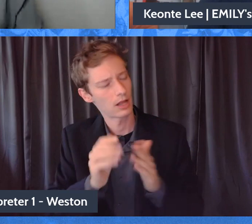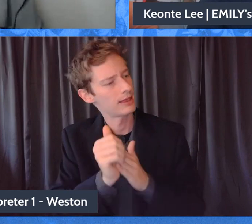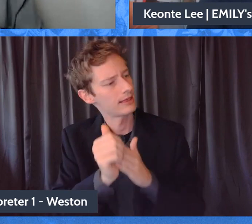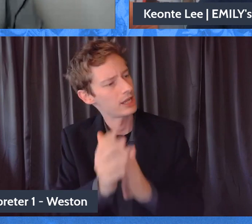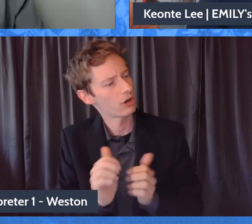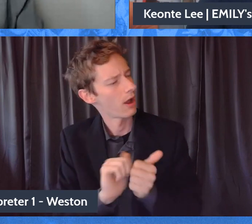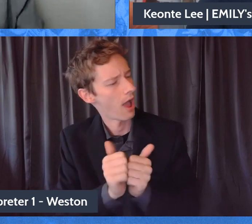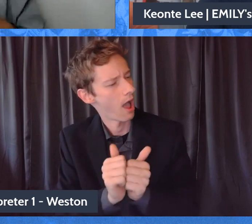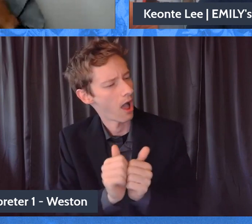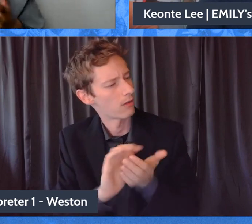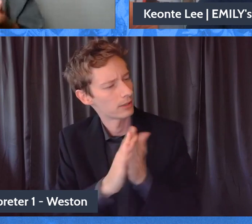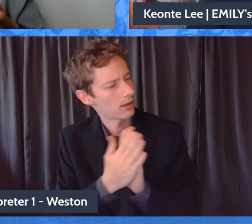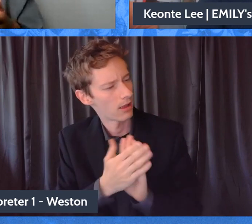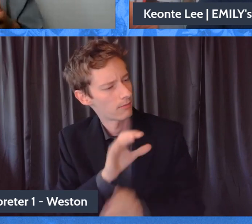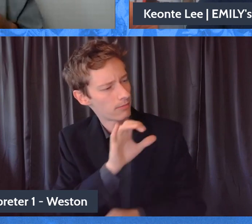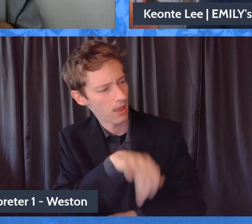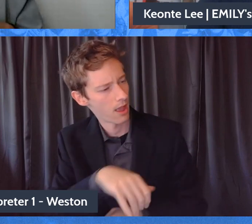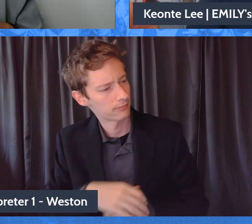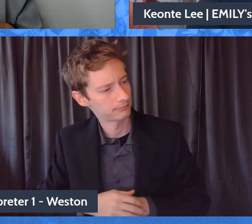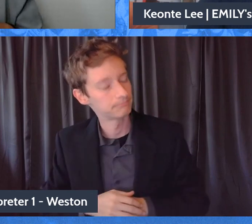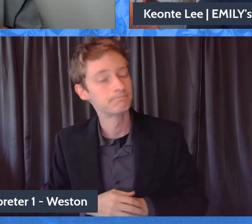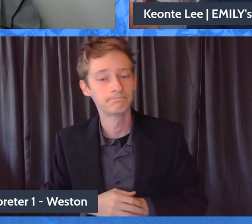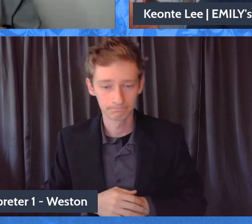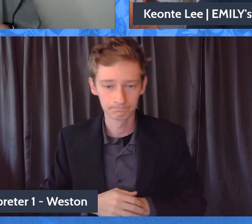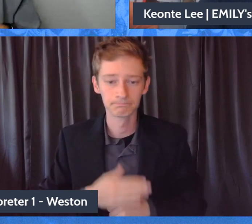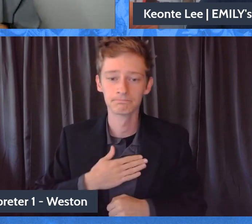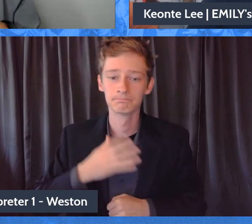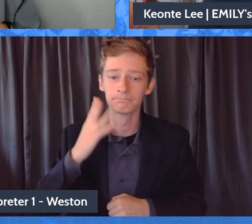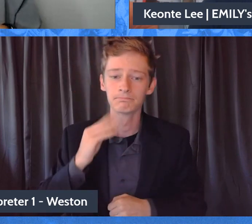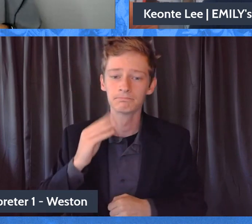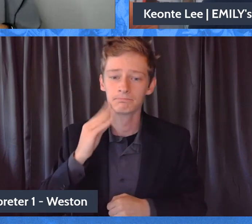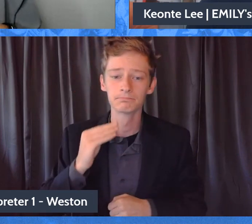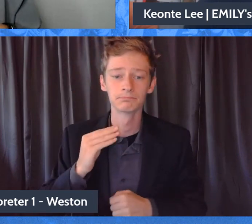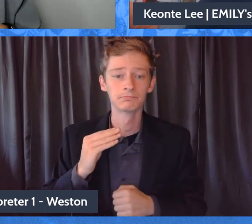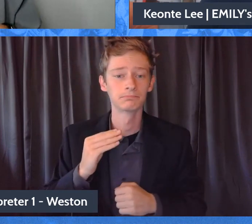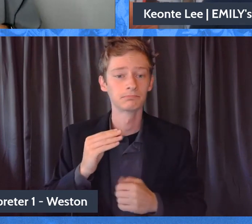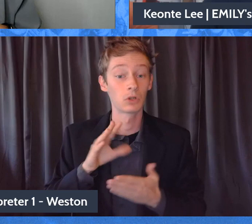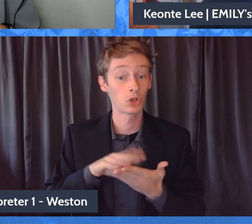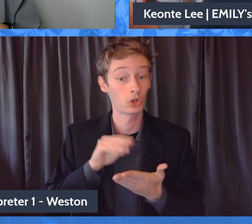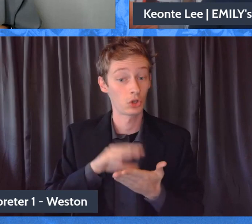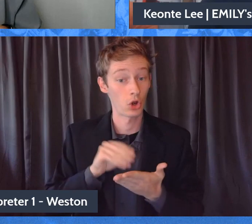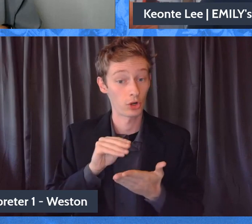Yeah, my experience in, my learning experience at Jackson State